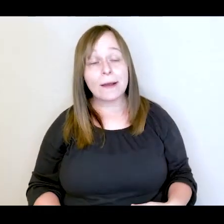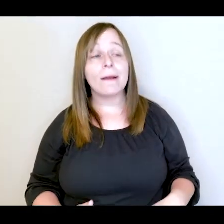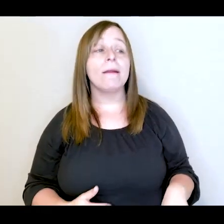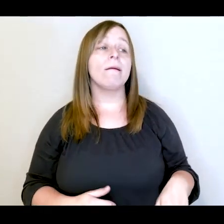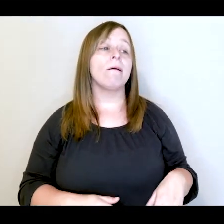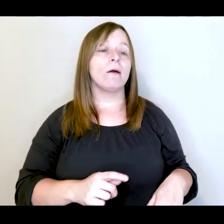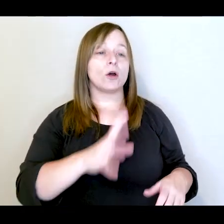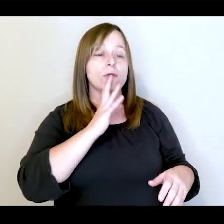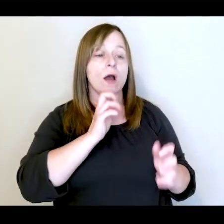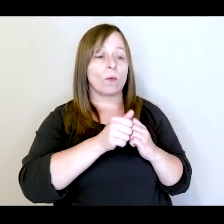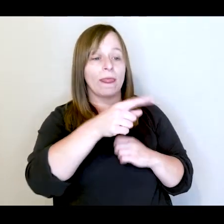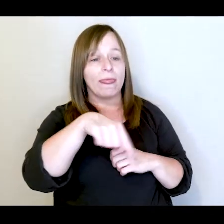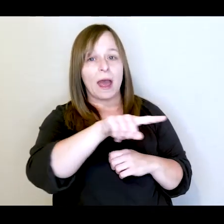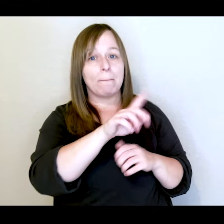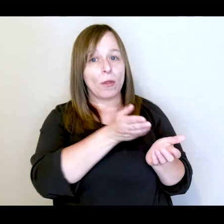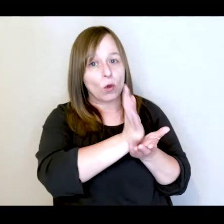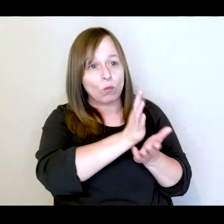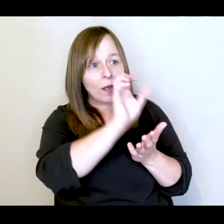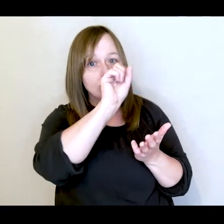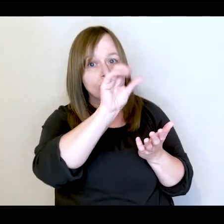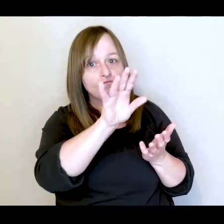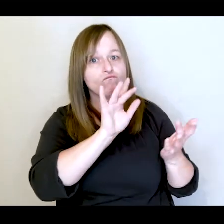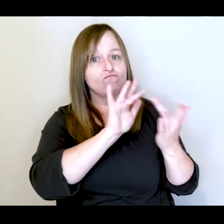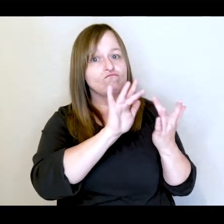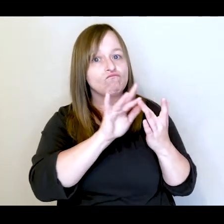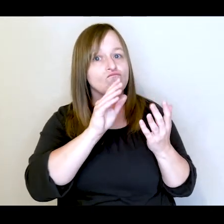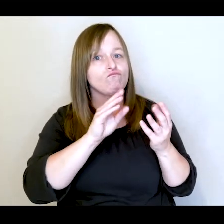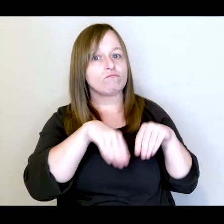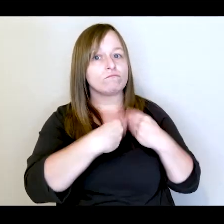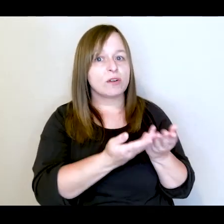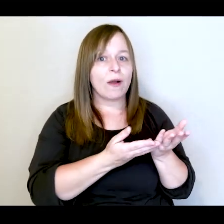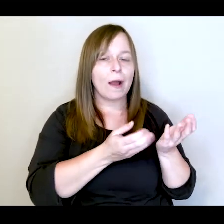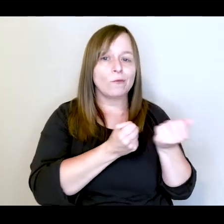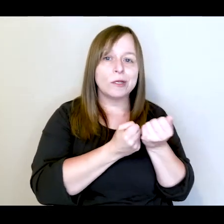can talk to about their rights, can connect them to other resources,